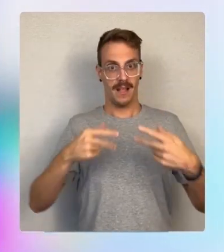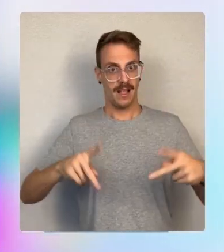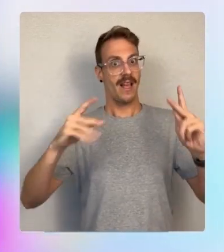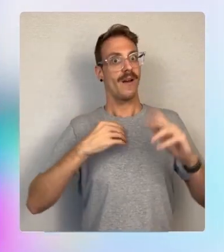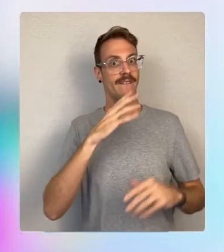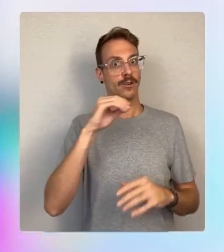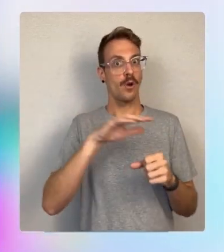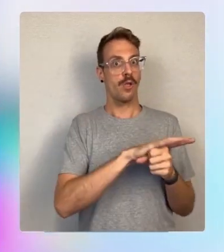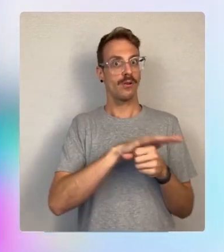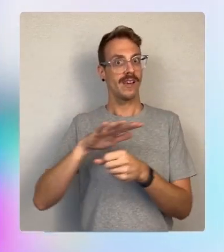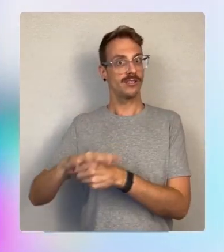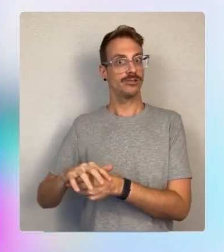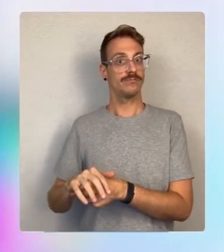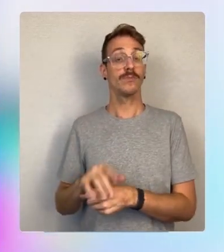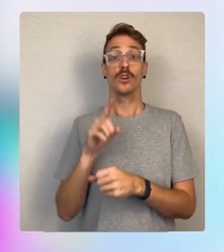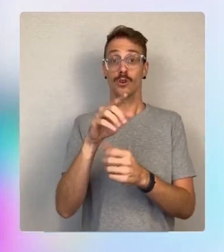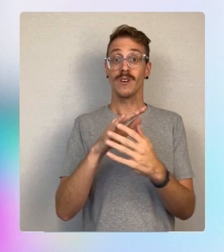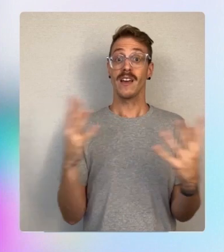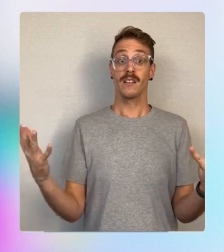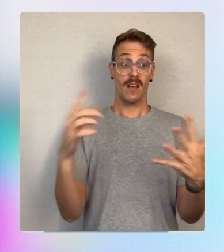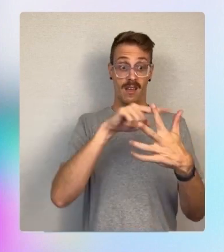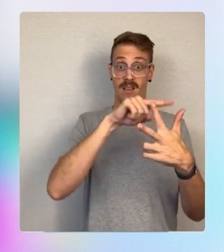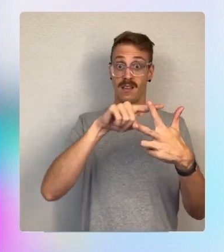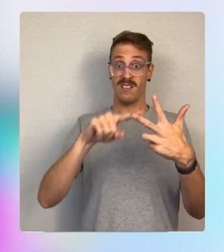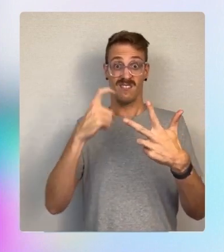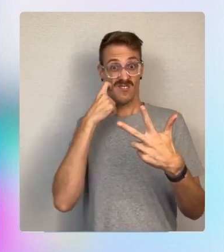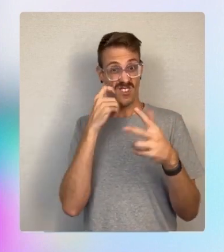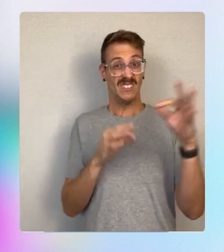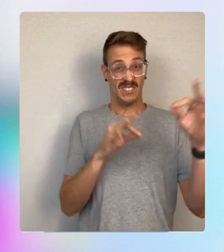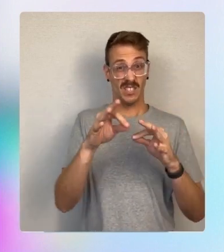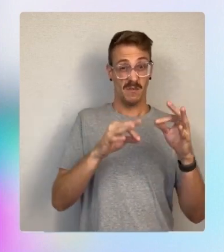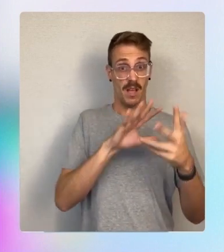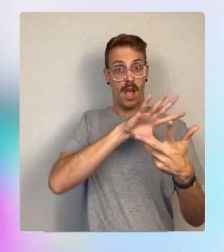by combining Passthrough, Scene, and Shared Anchors capabilities in Presence Platform.